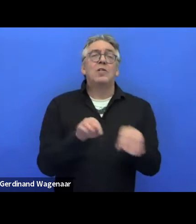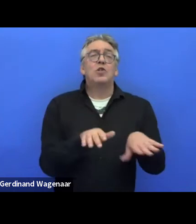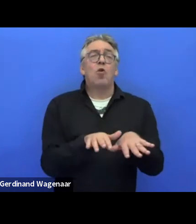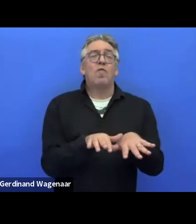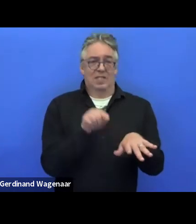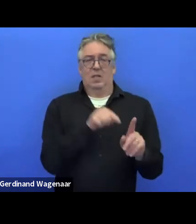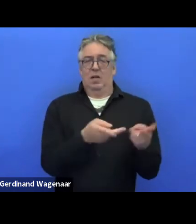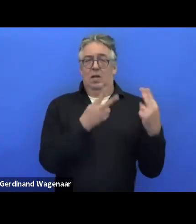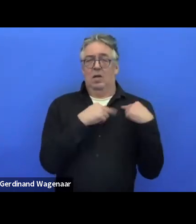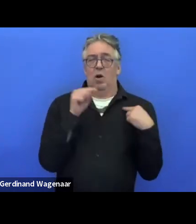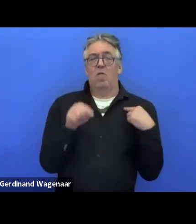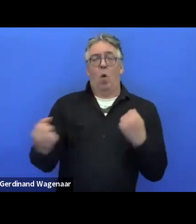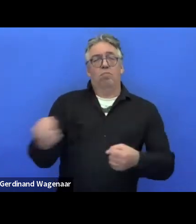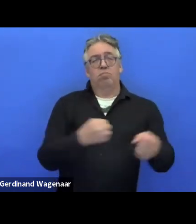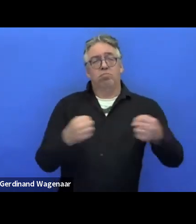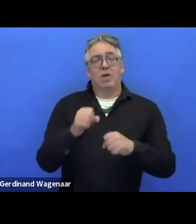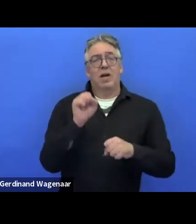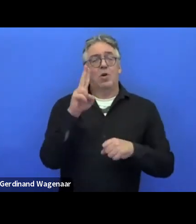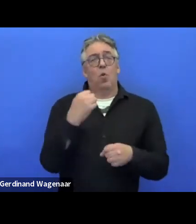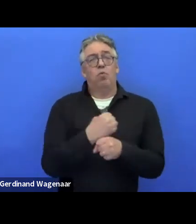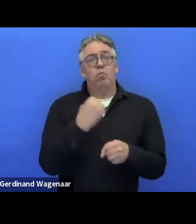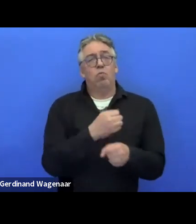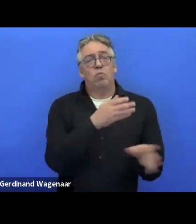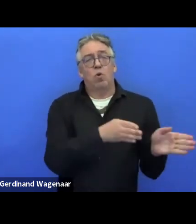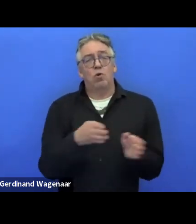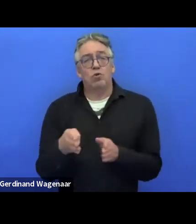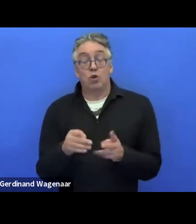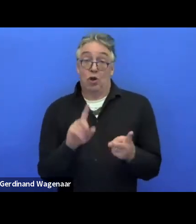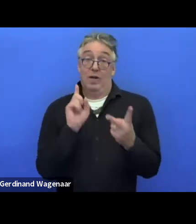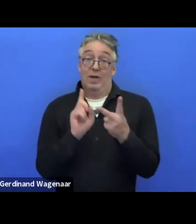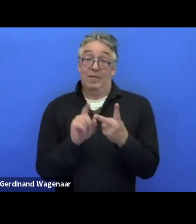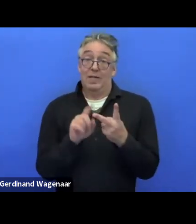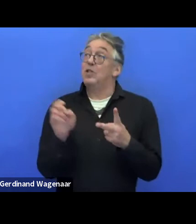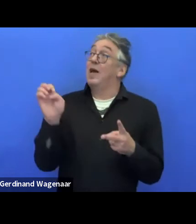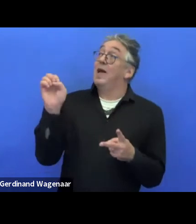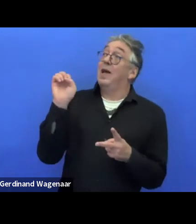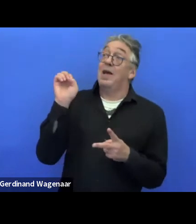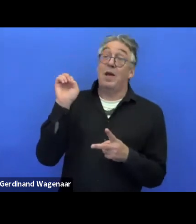Another topic is the Accessibility of the websites and online tools used by the EU.